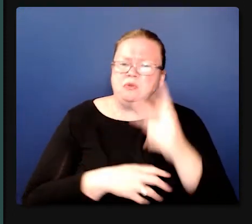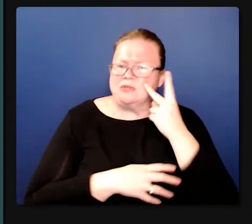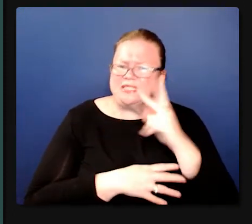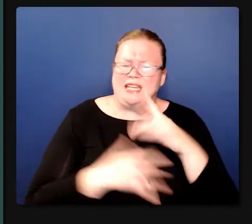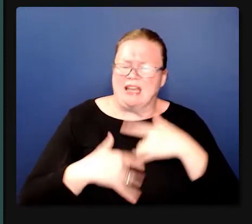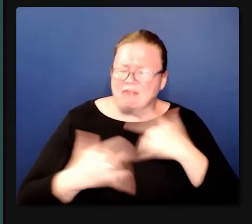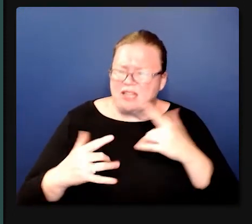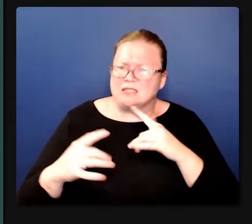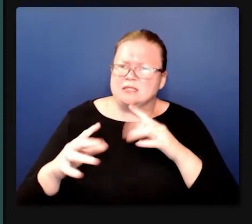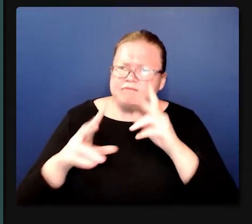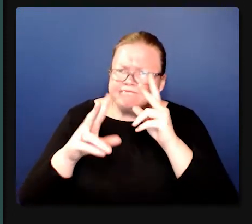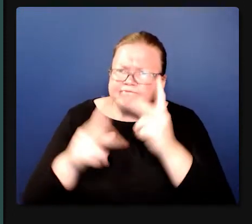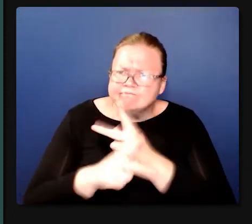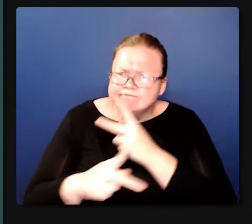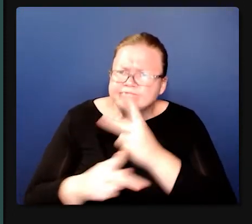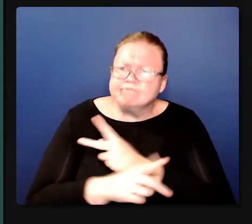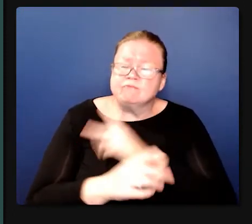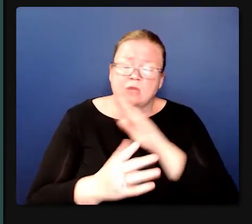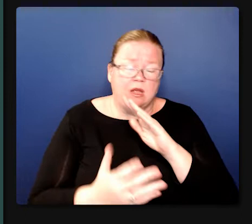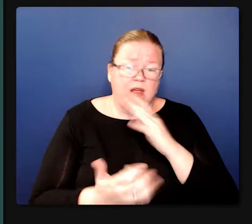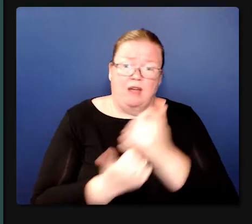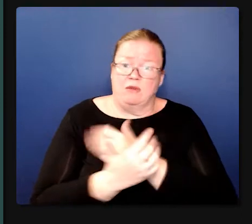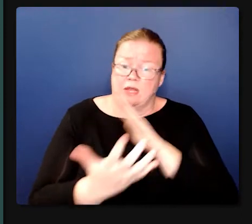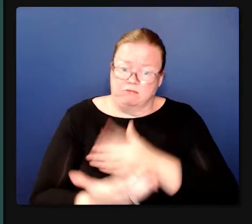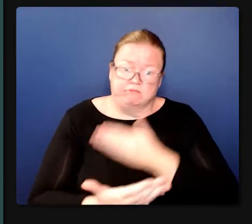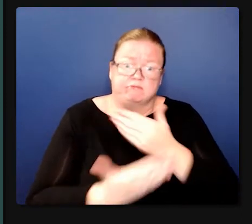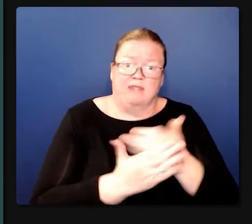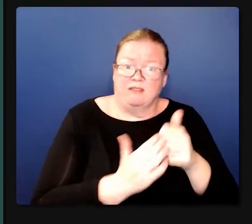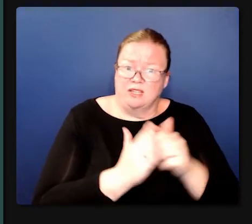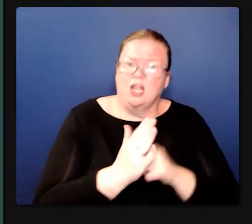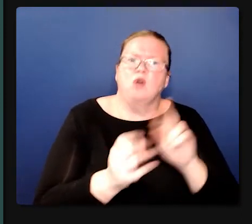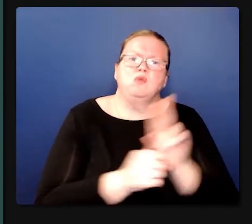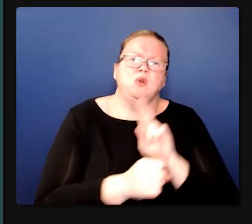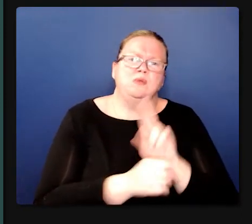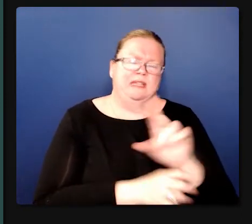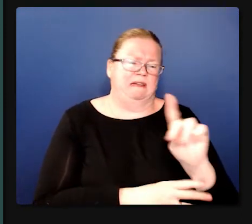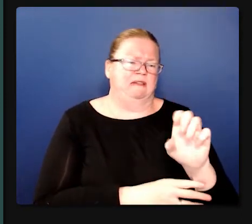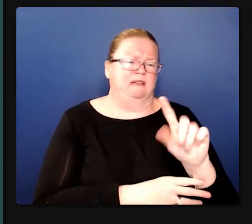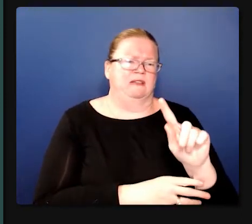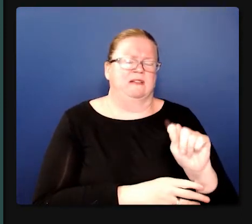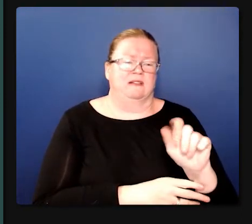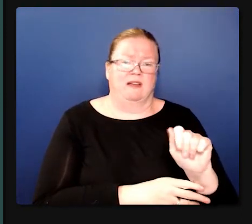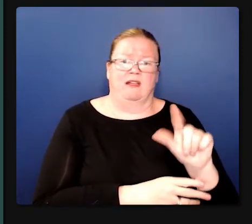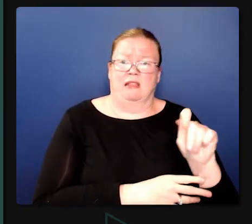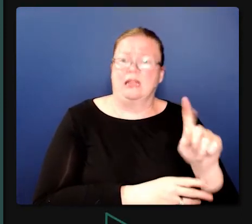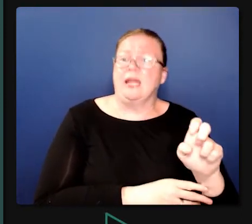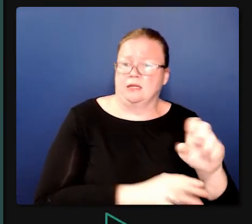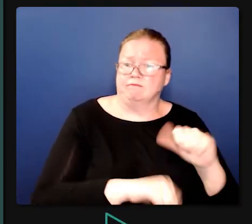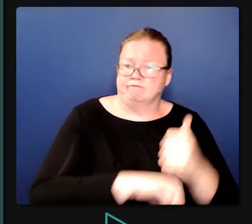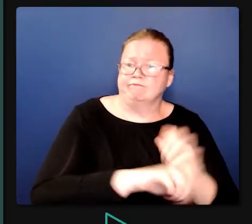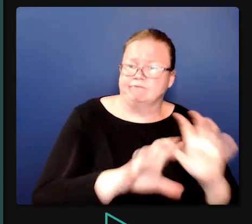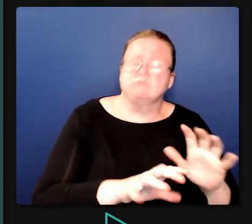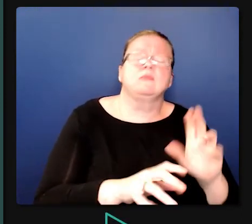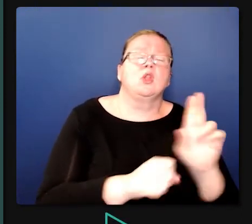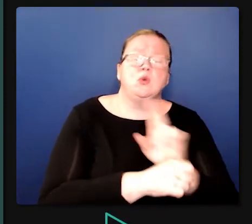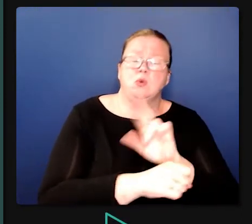and write them into a landing storage account using the Delta Lake format. We then use Azure trigger functions